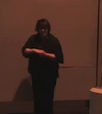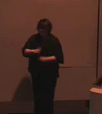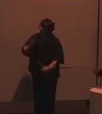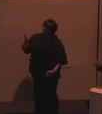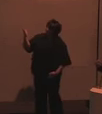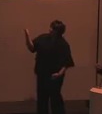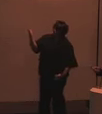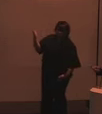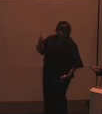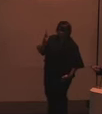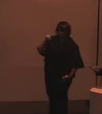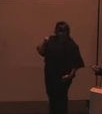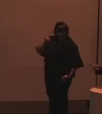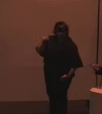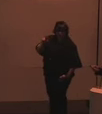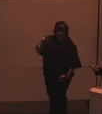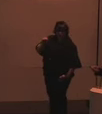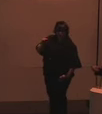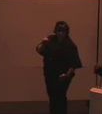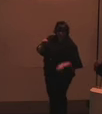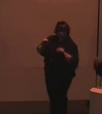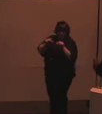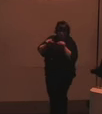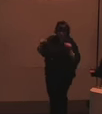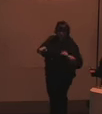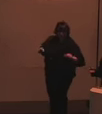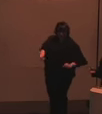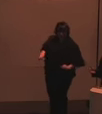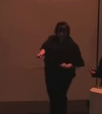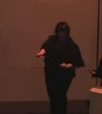And that is really, really shocking things.